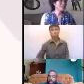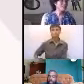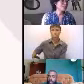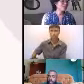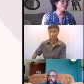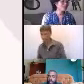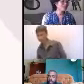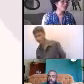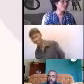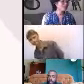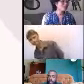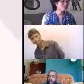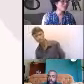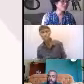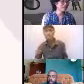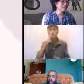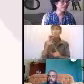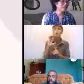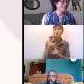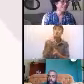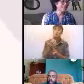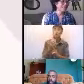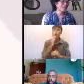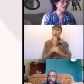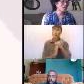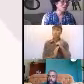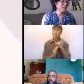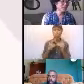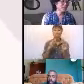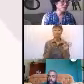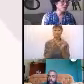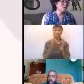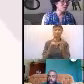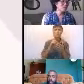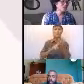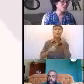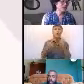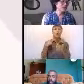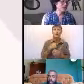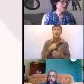to maintain an interpersonal stance, that is, other oriented, or open to the other,